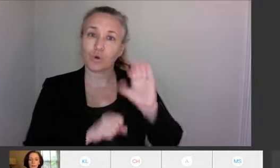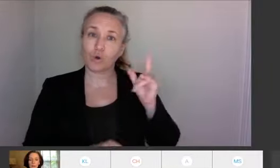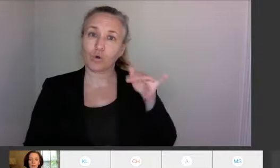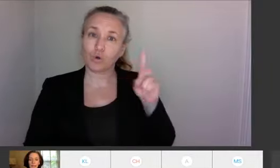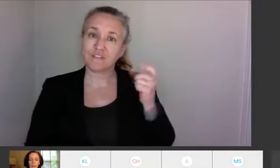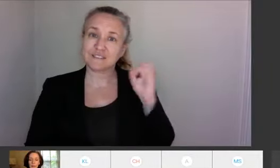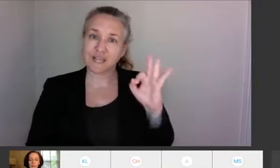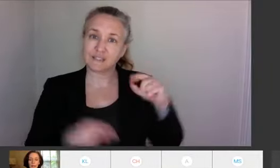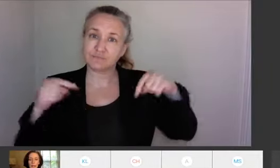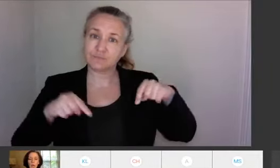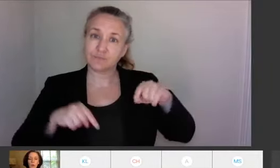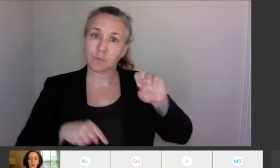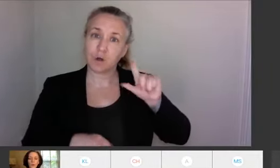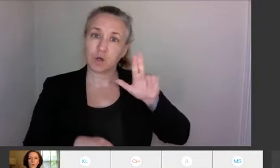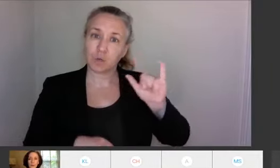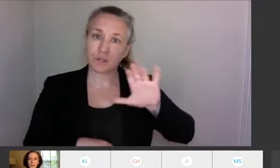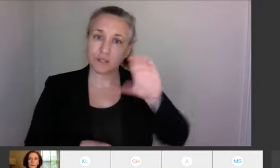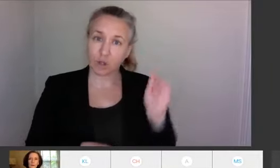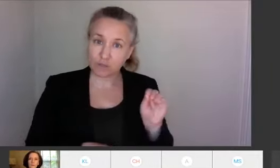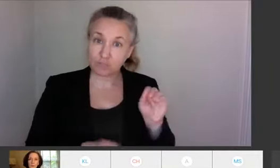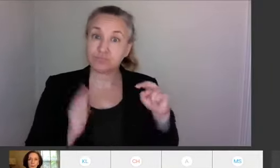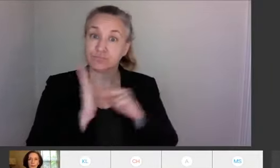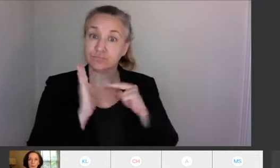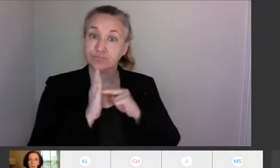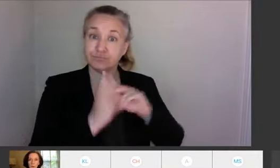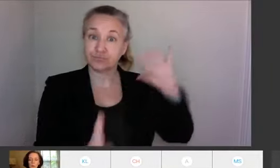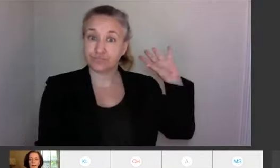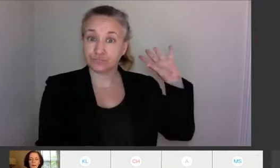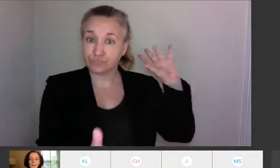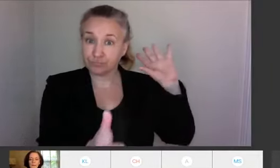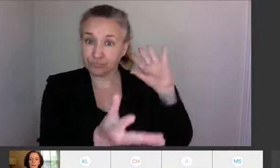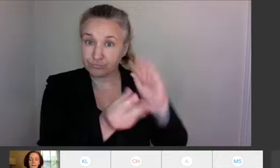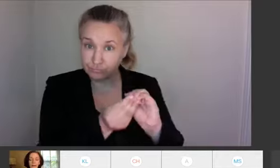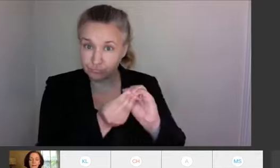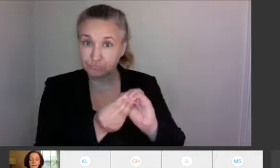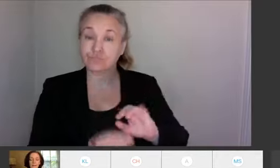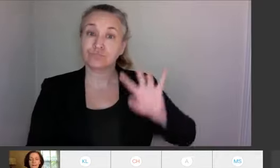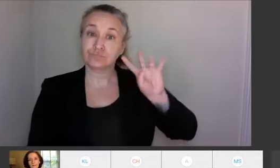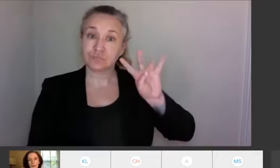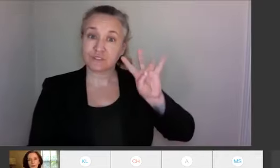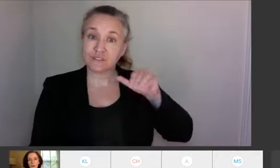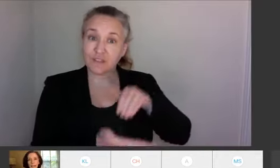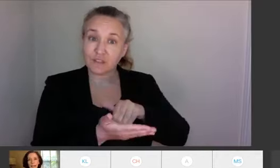Montgomery County which brings us to a total of seven thousand six hundred and